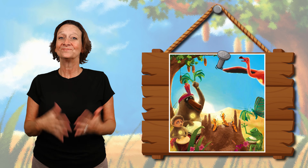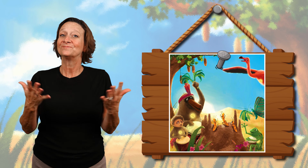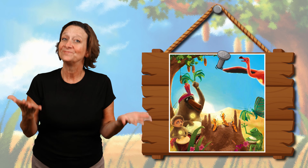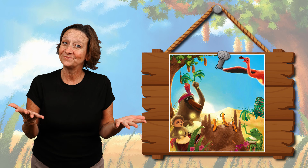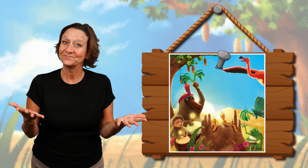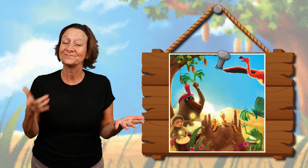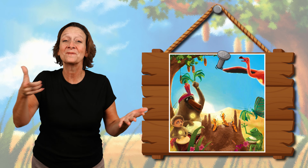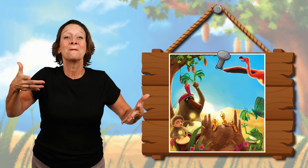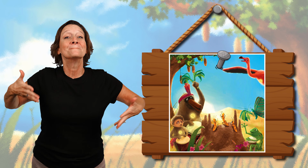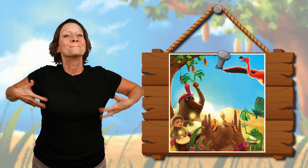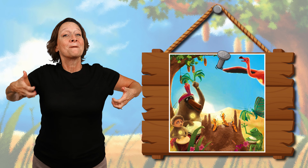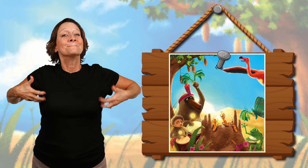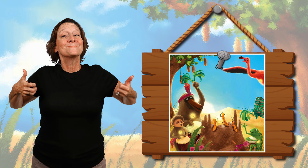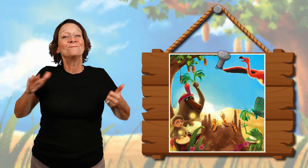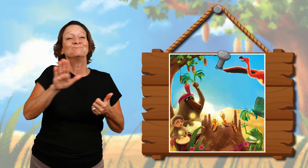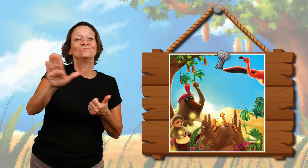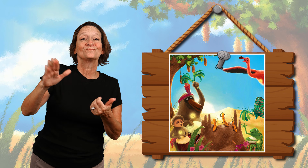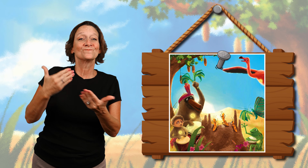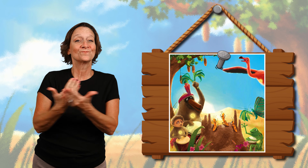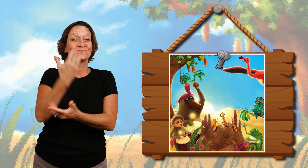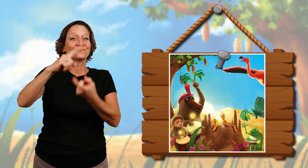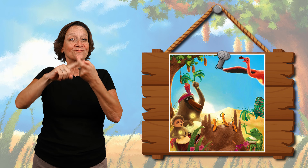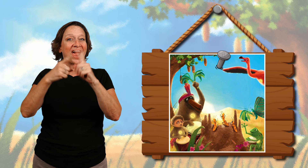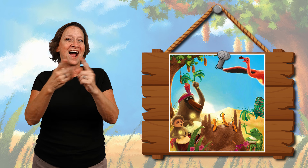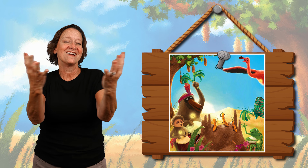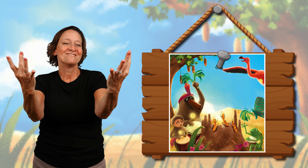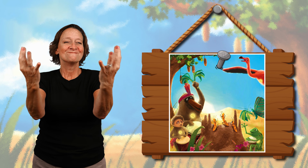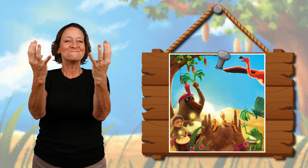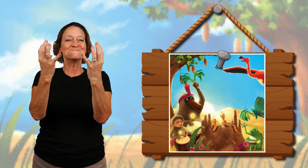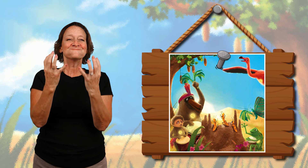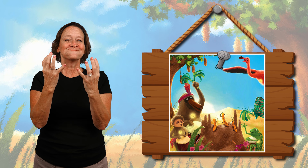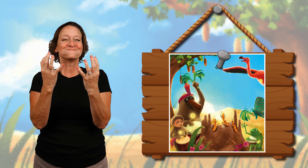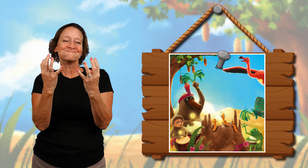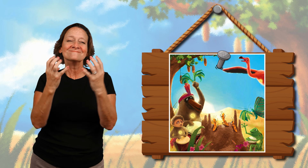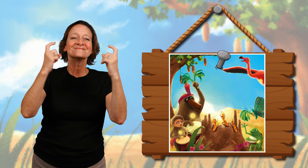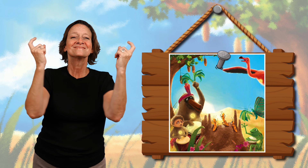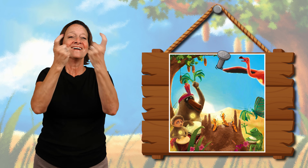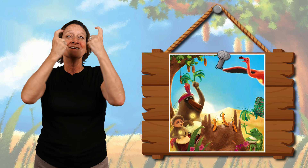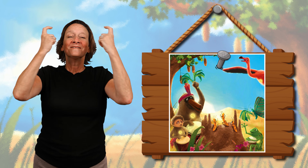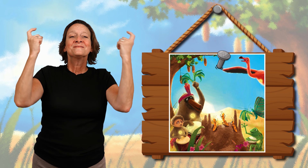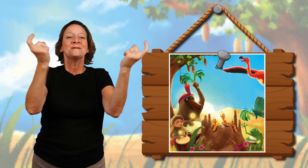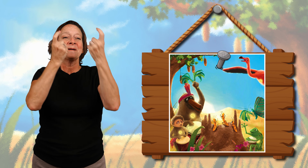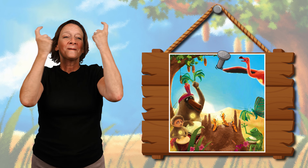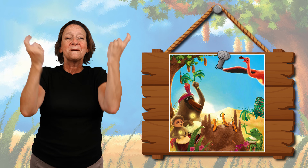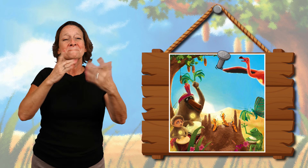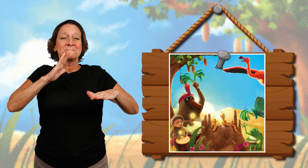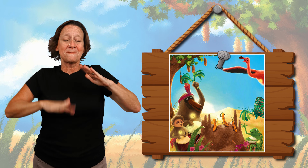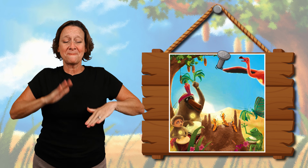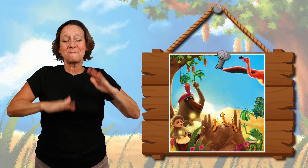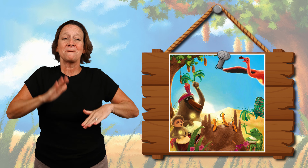With that, Baboon and his new found friends finished his Boom Shake Celebration: